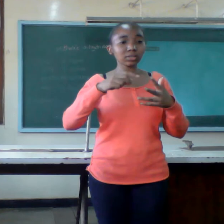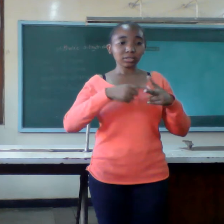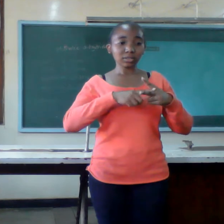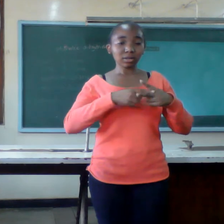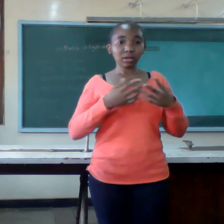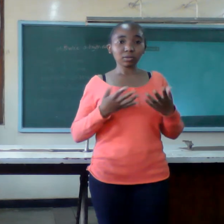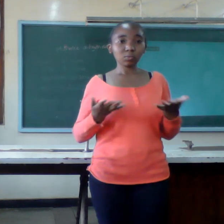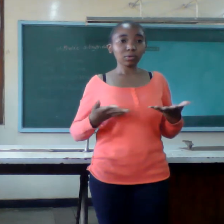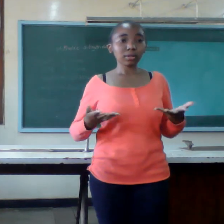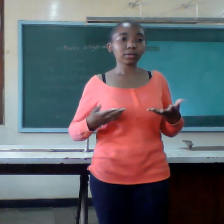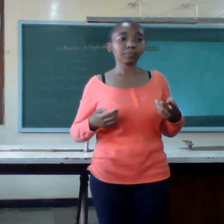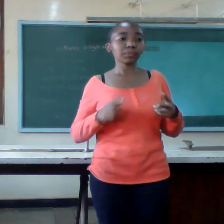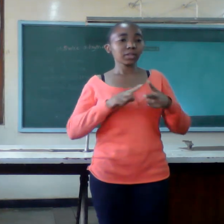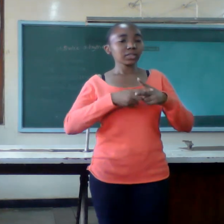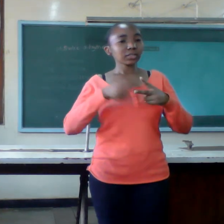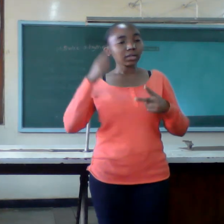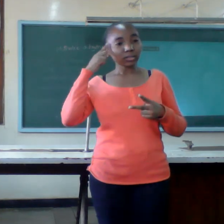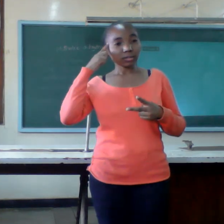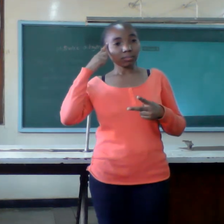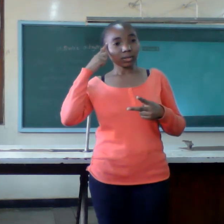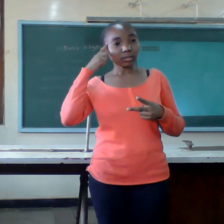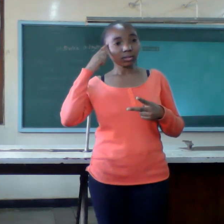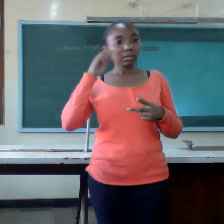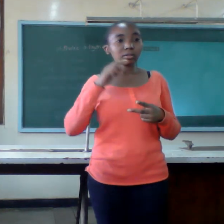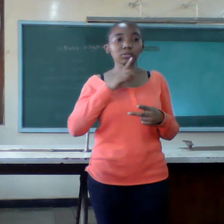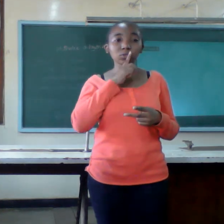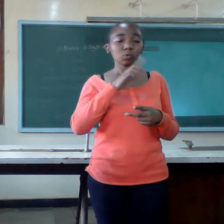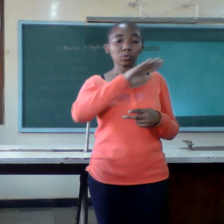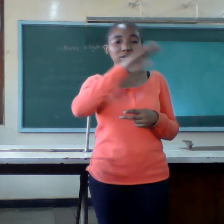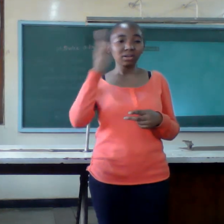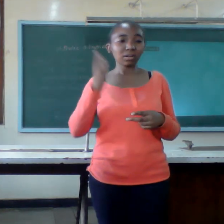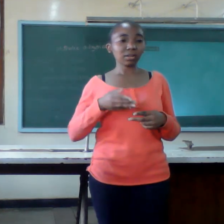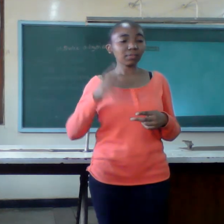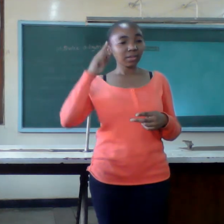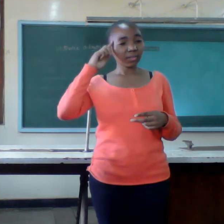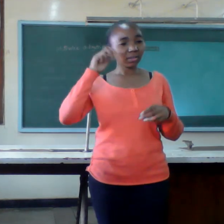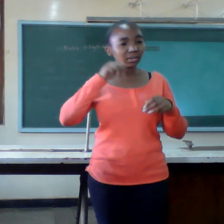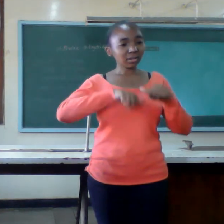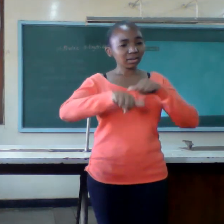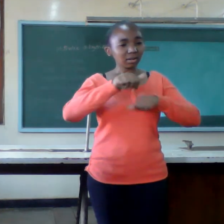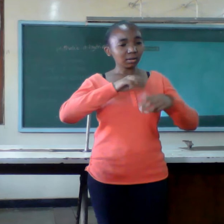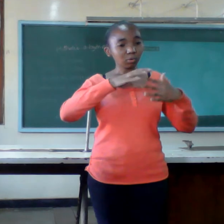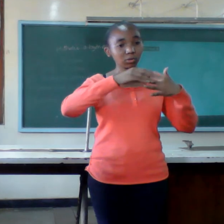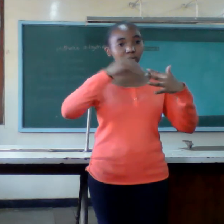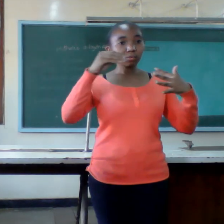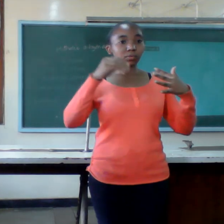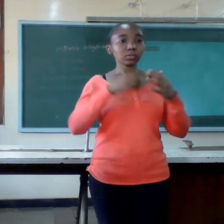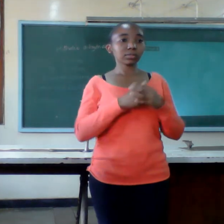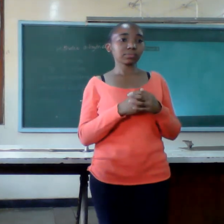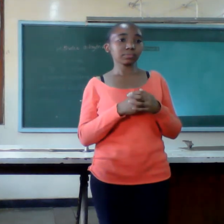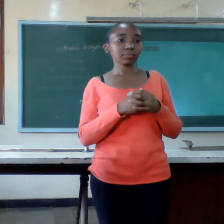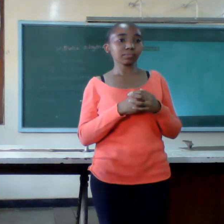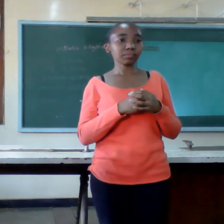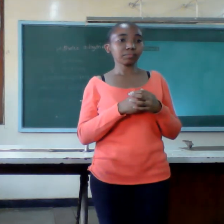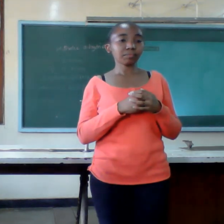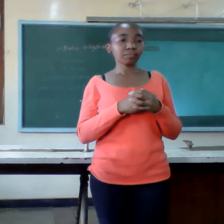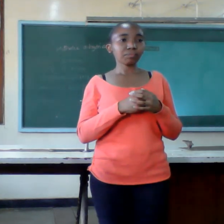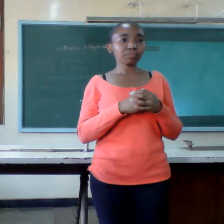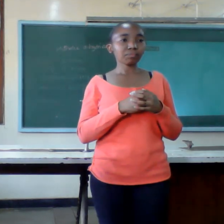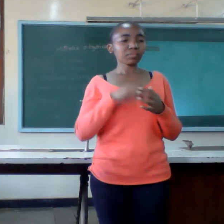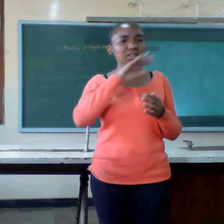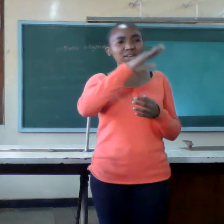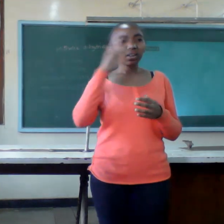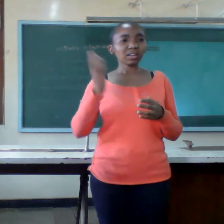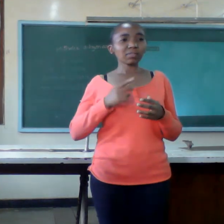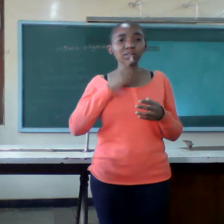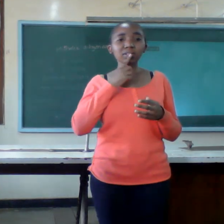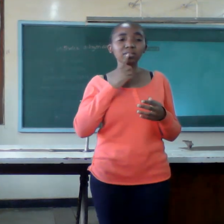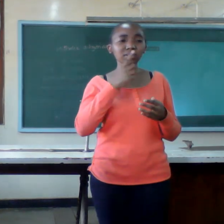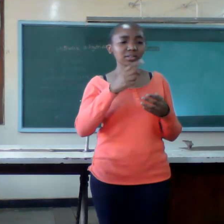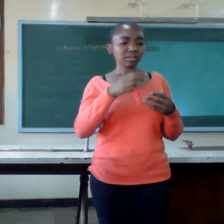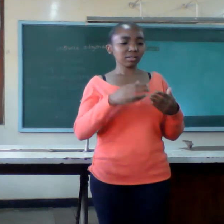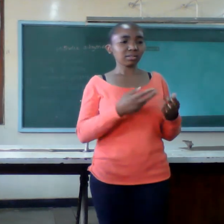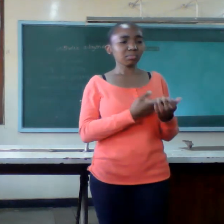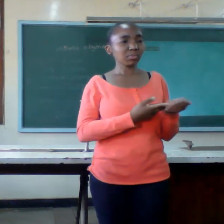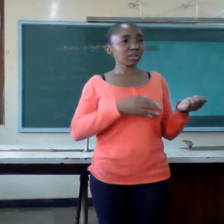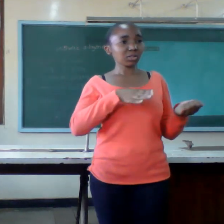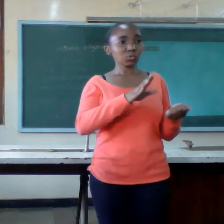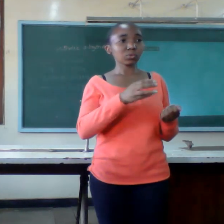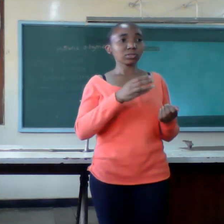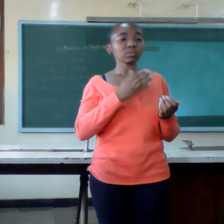never ever in total getting a before never threaten me as cows choose to remain married